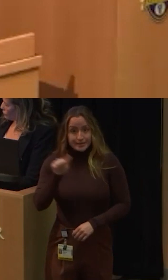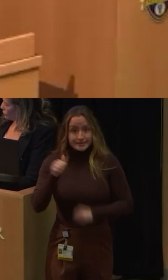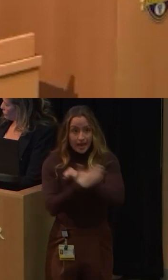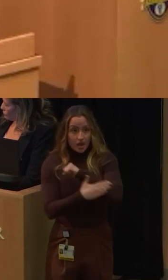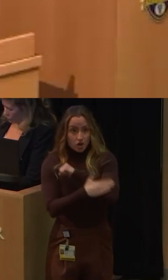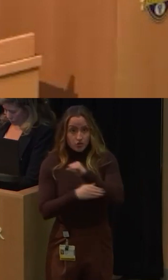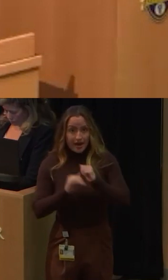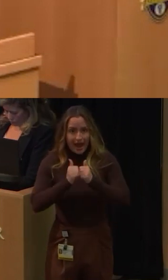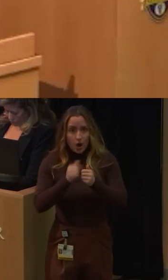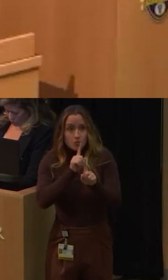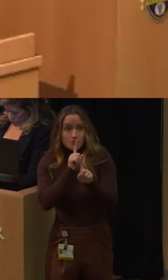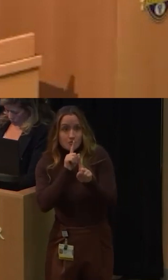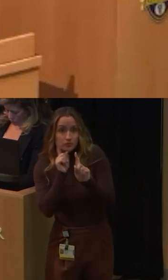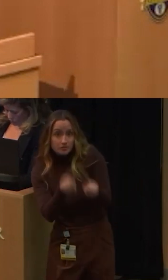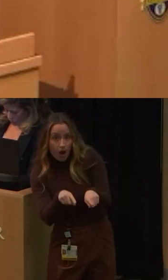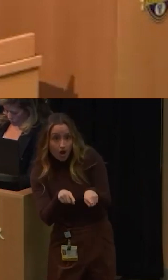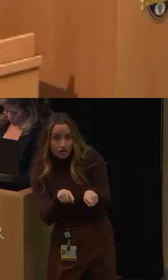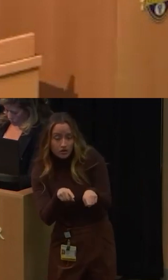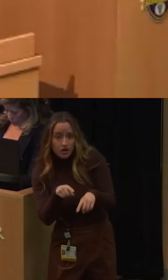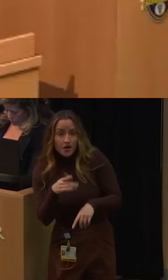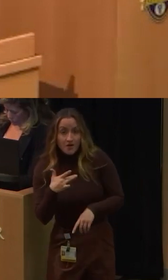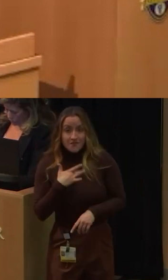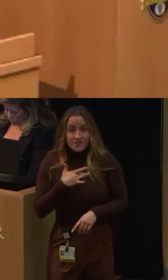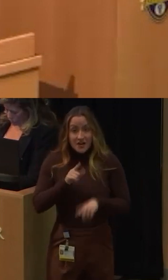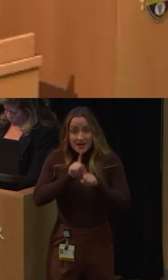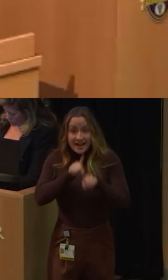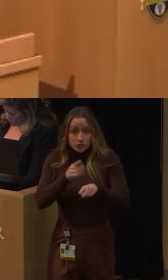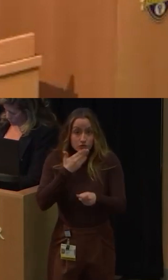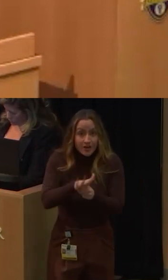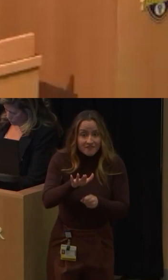with far less than adequate answers that we have needed all along.